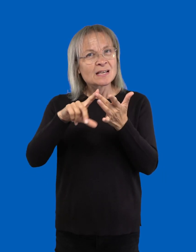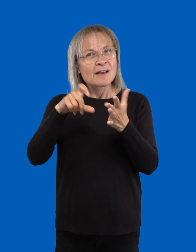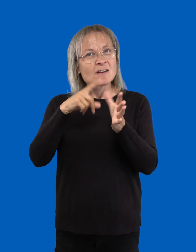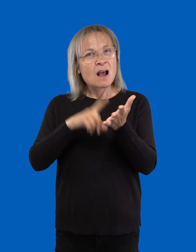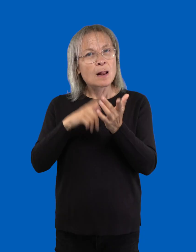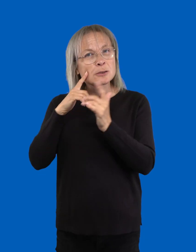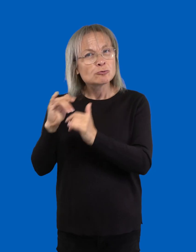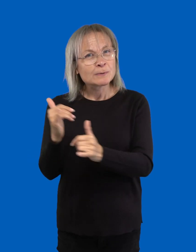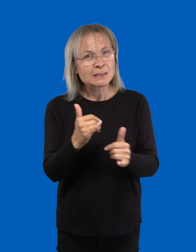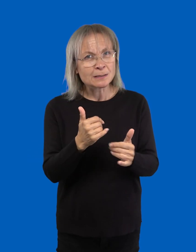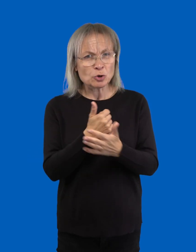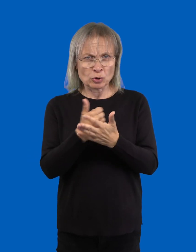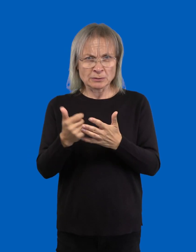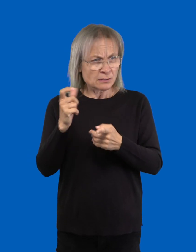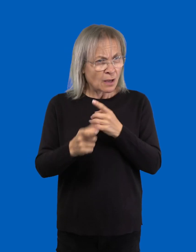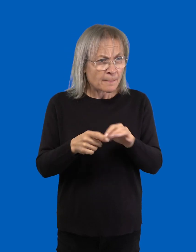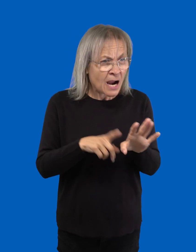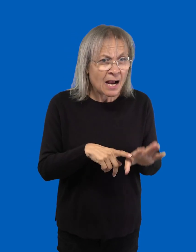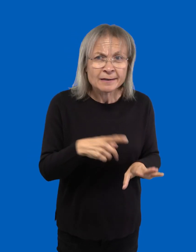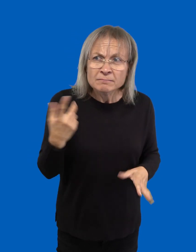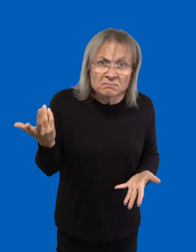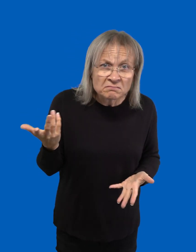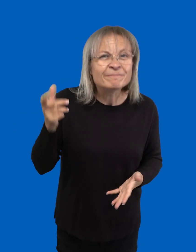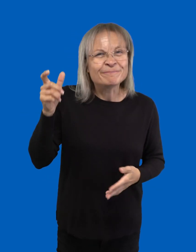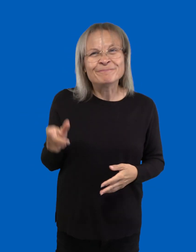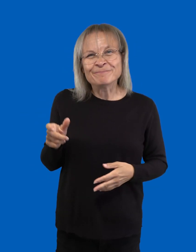Cervical screening is usually done by a female nurse or doctor.